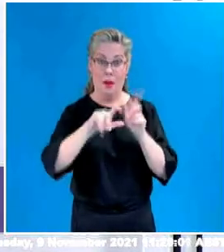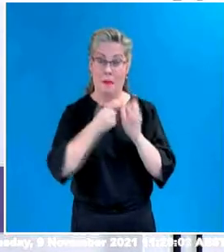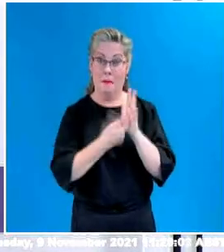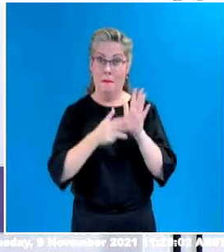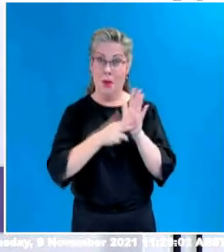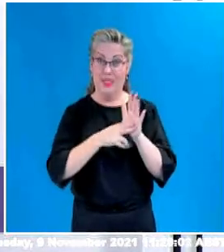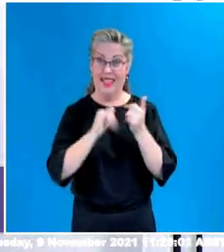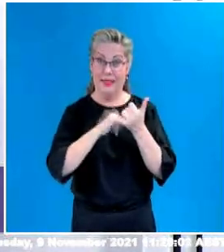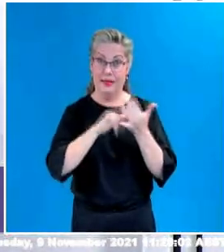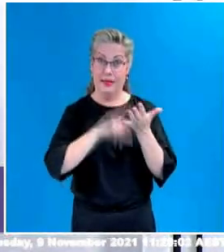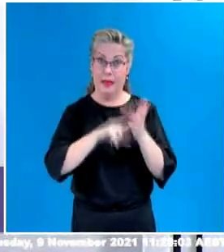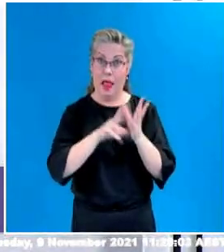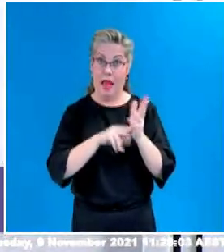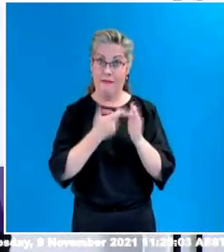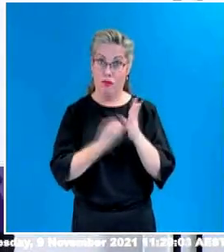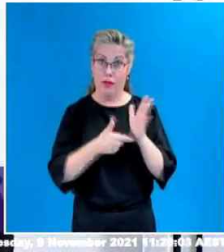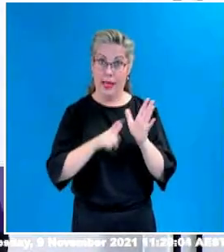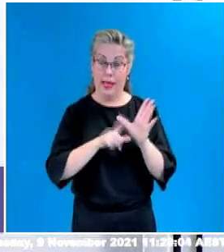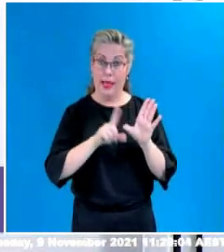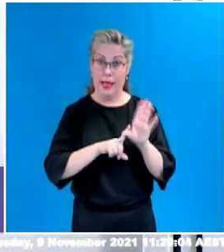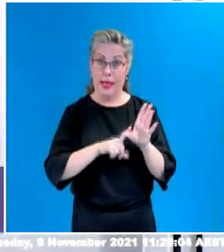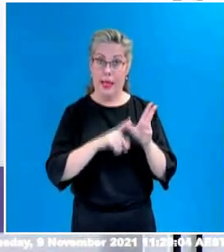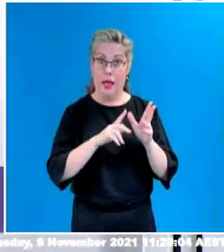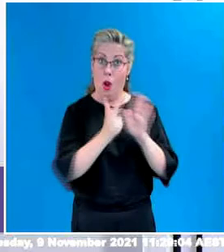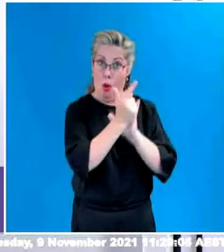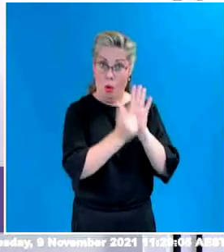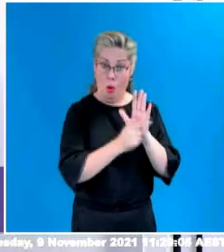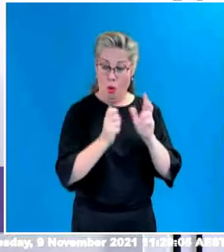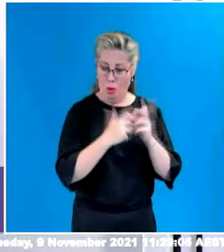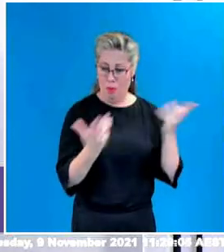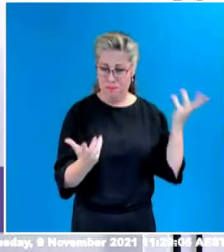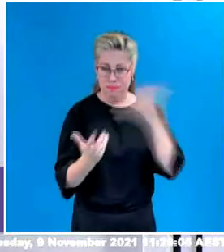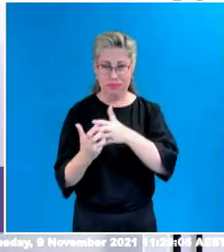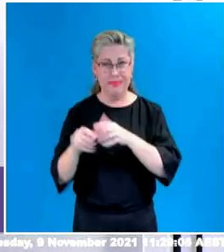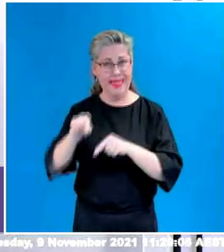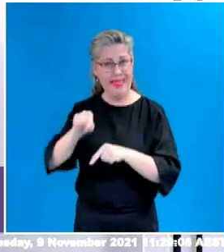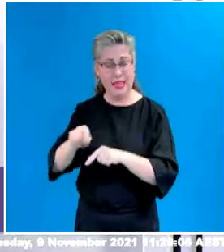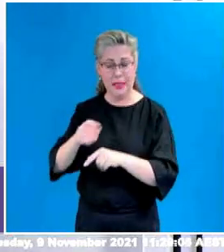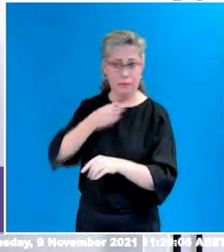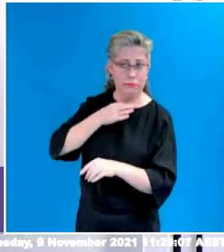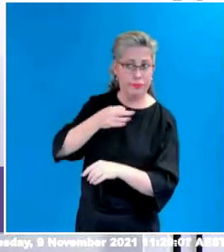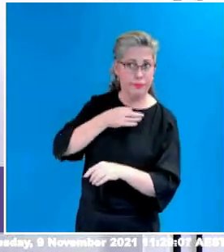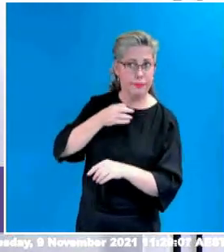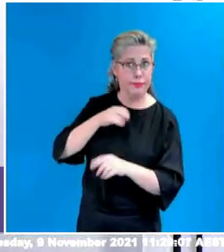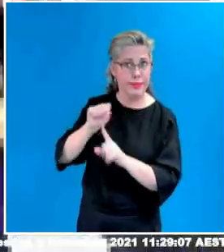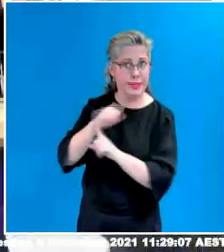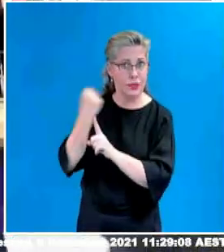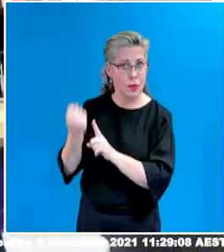Modern slavery, as I said, is a term that you would look at on a continuum